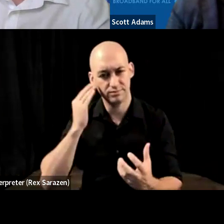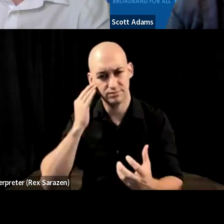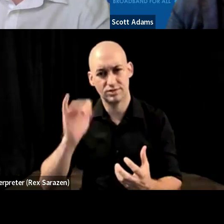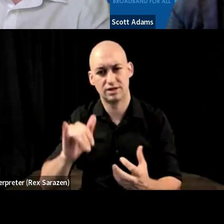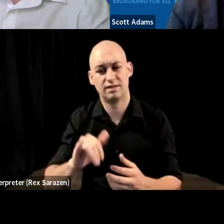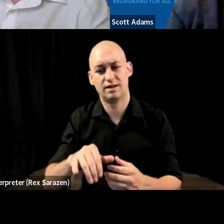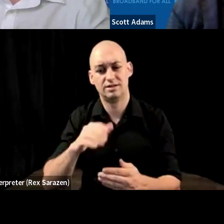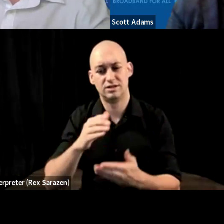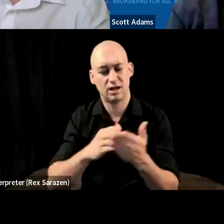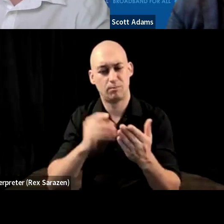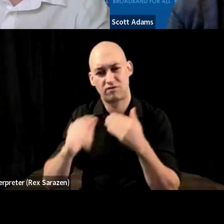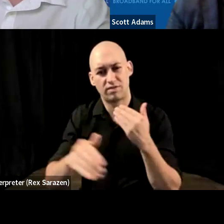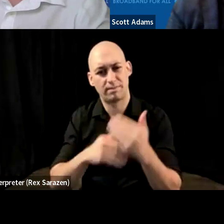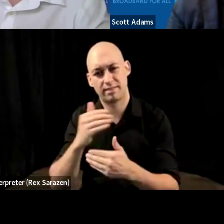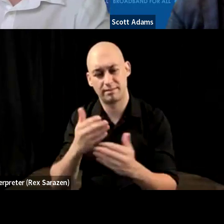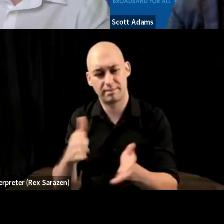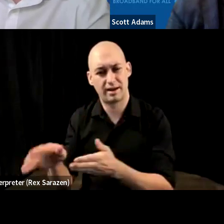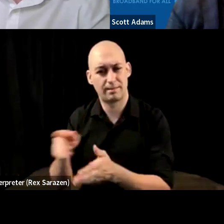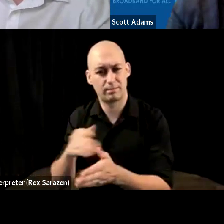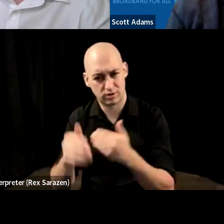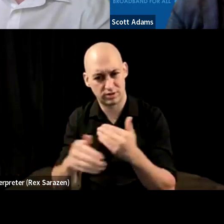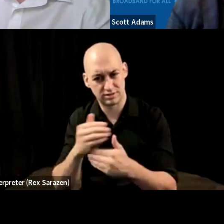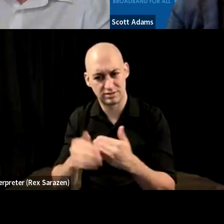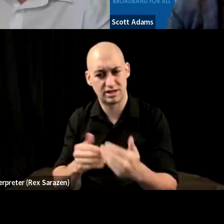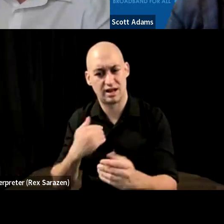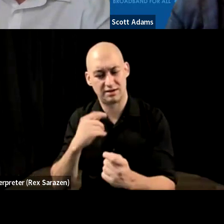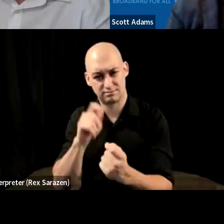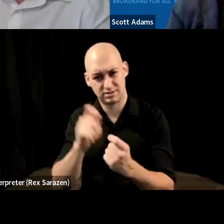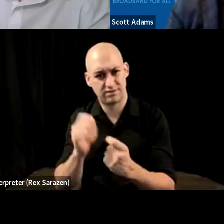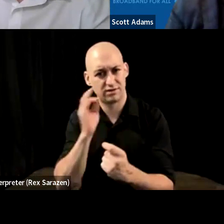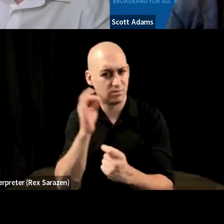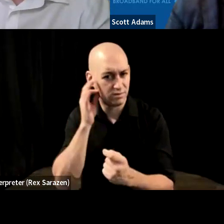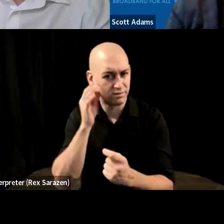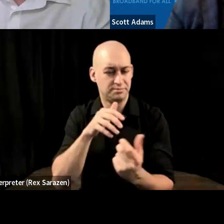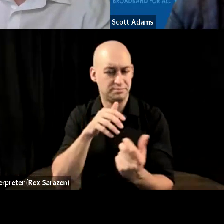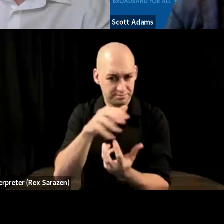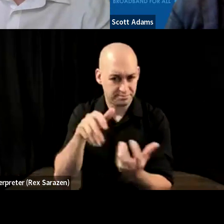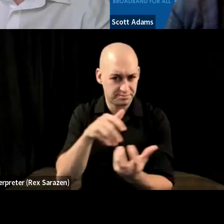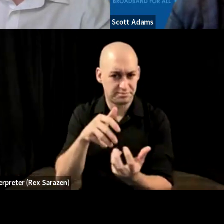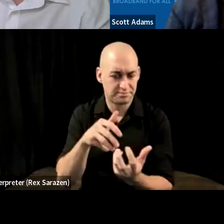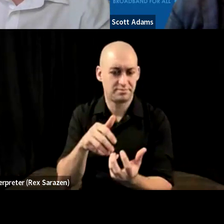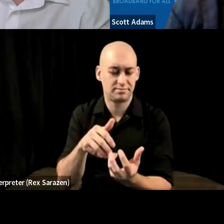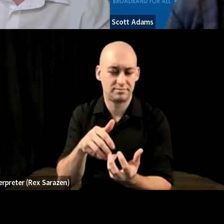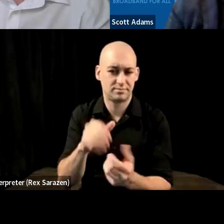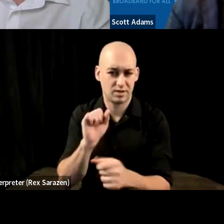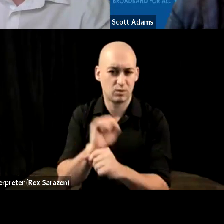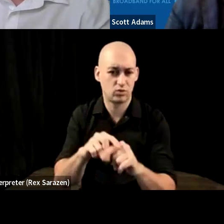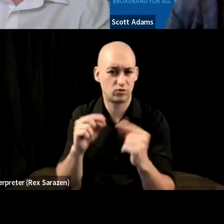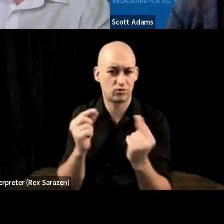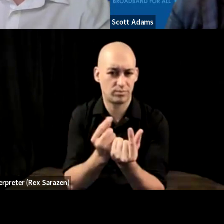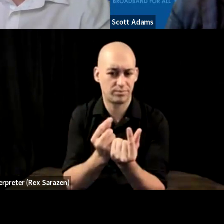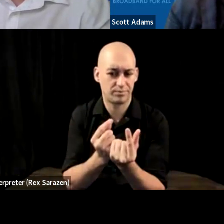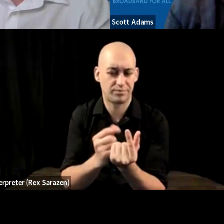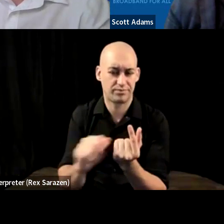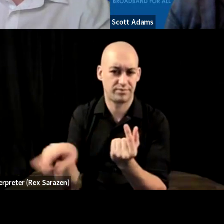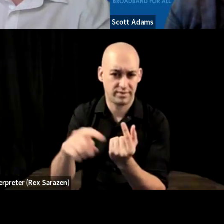planning process. We did have a specific Tribal collaboration working group where, that convene,